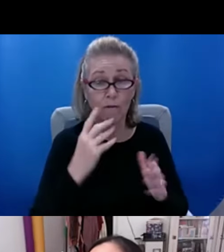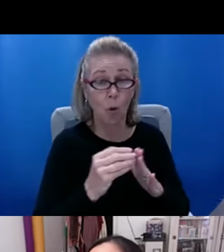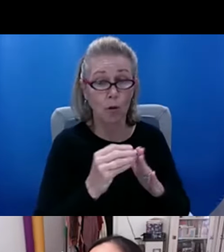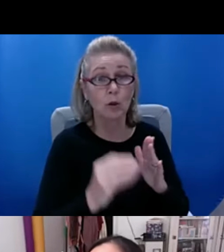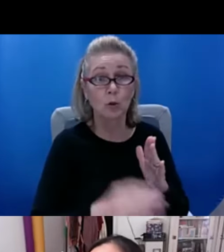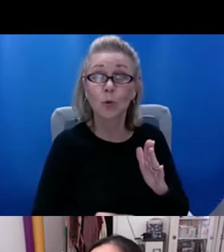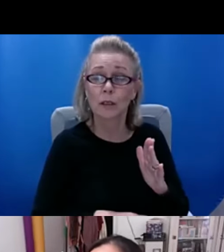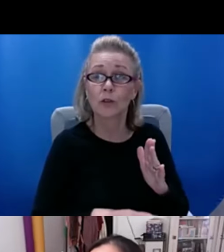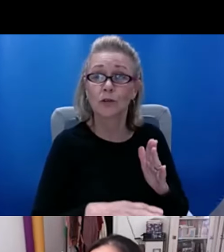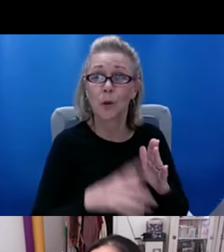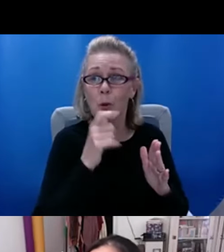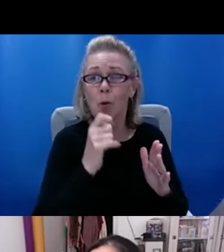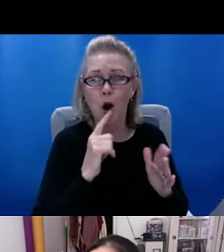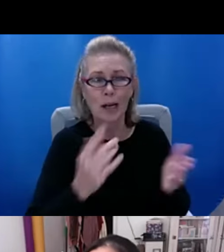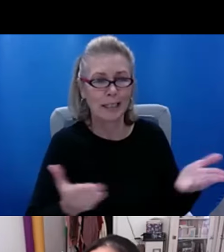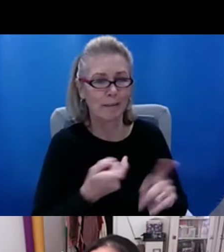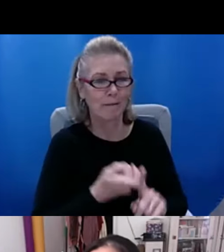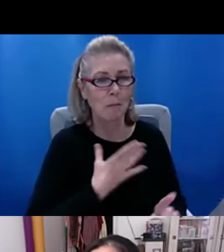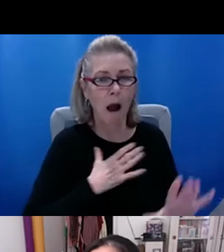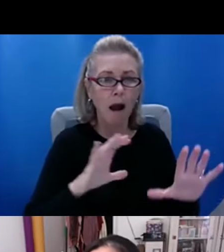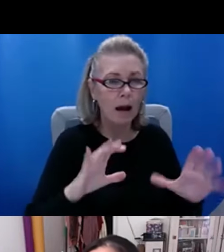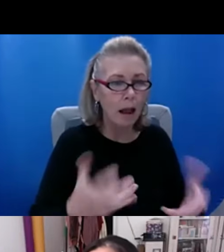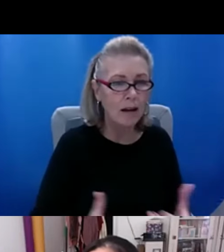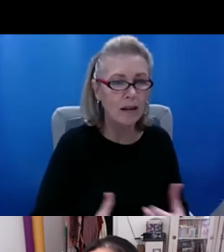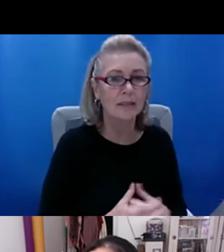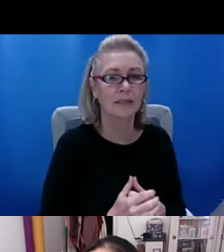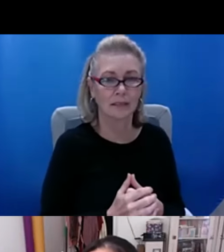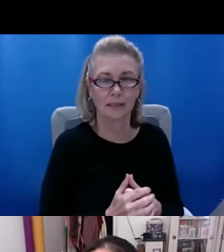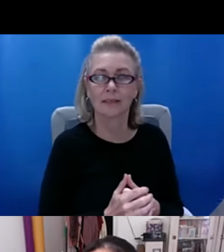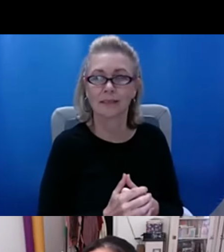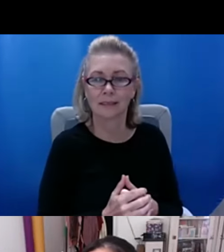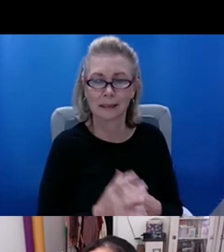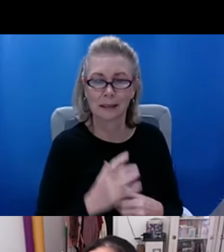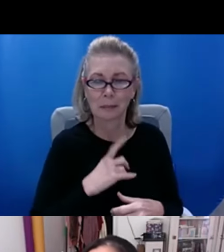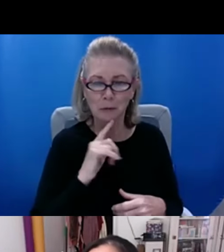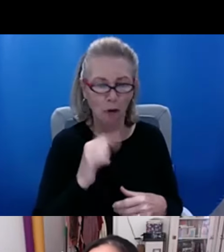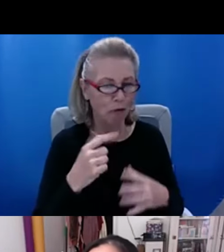here from my class, Suzanne, Rosia and i'm sure there are other people, too, so thank you so much.